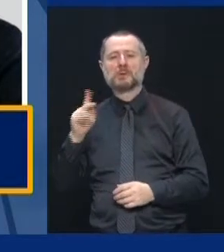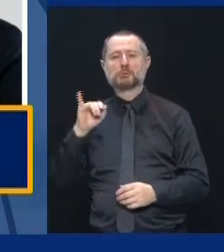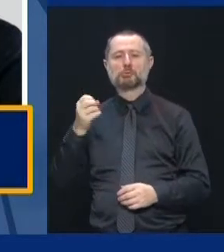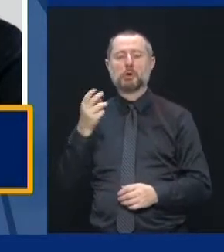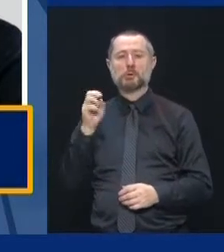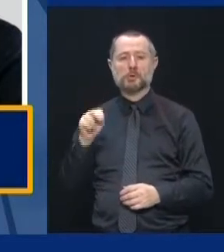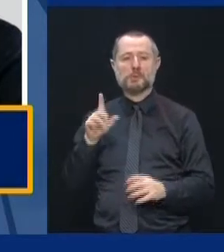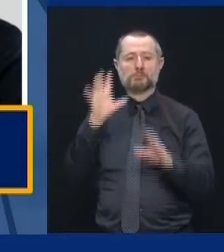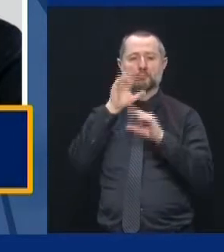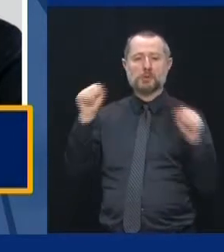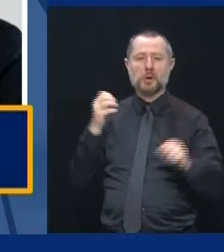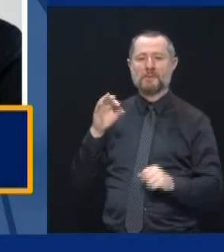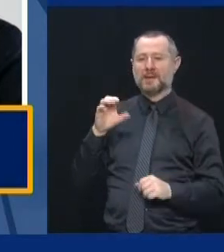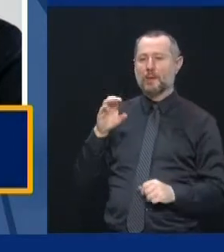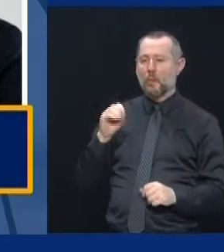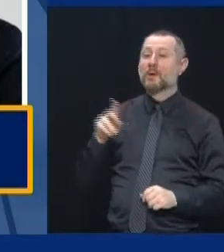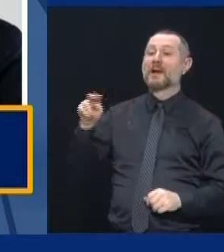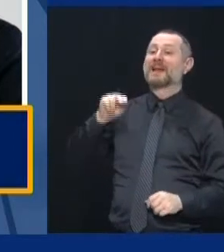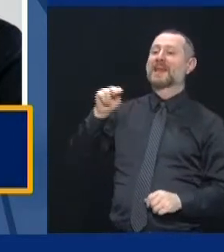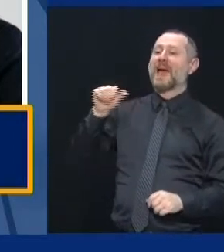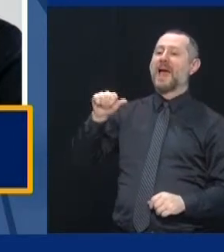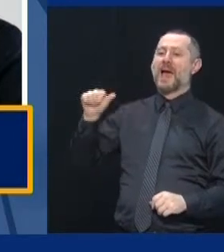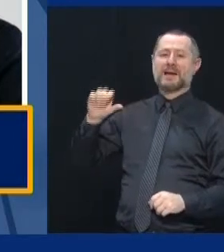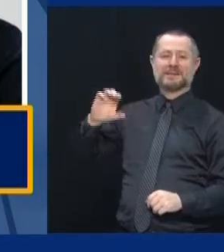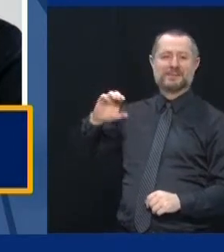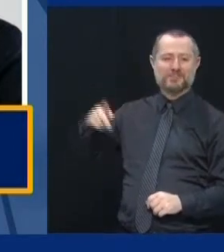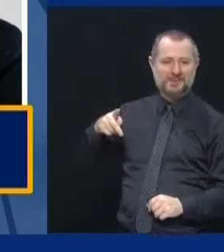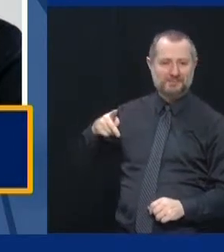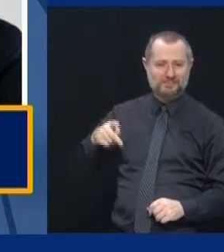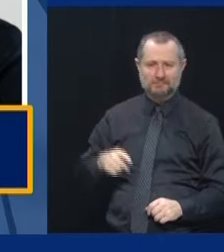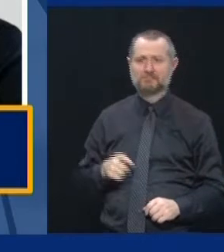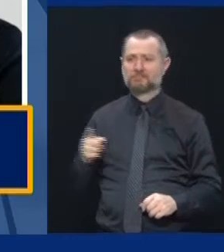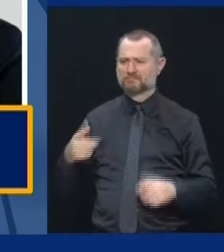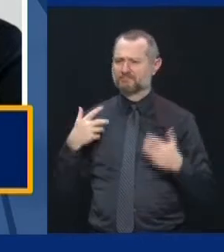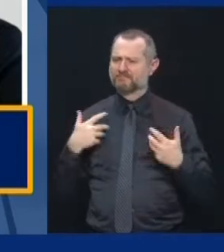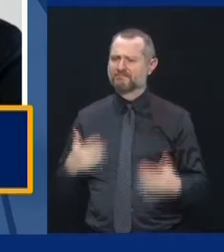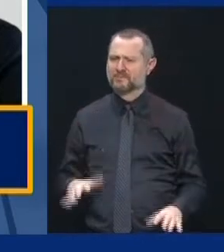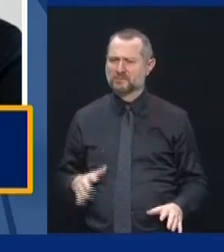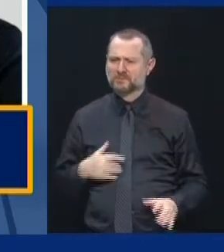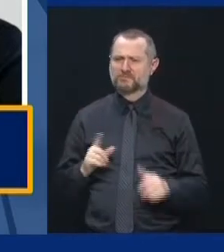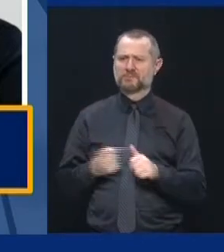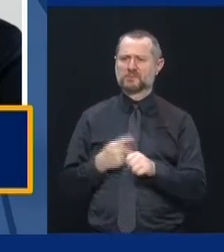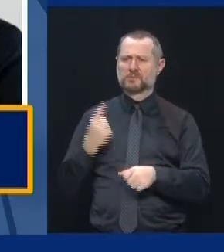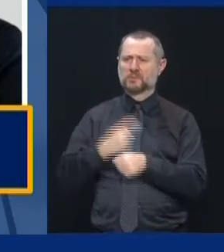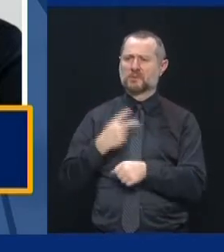OF NATIONAL URBAN LEAGUE. MR. DEREK JOHNSON, PRESIDENT AND